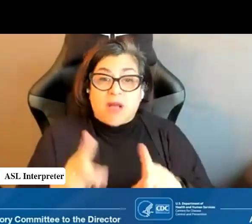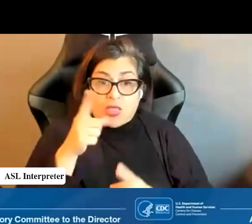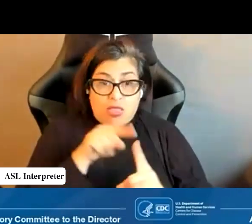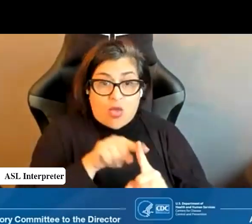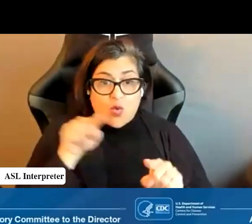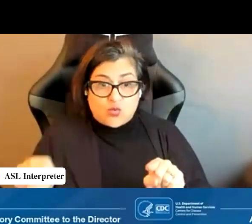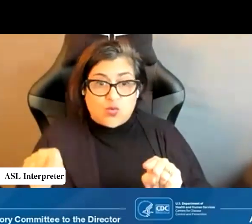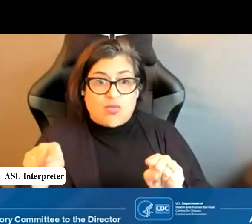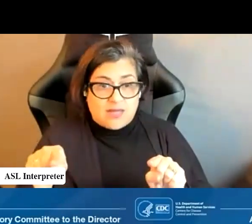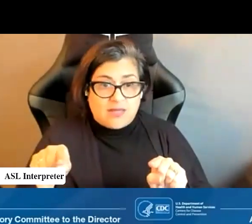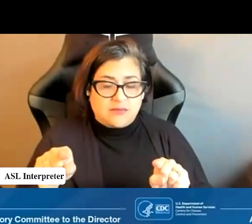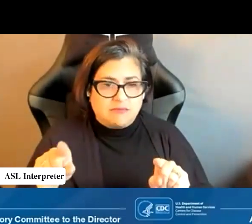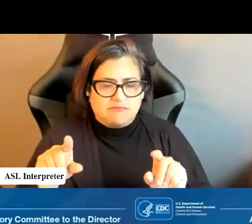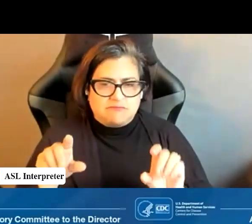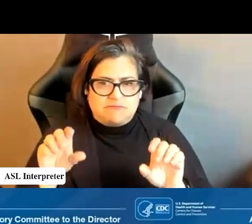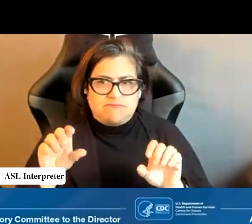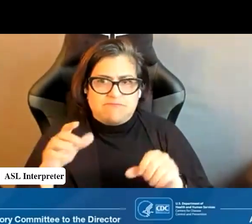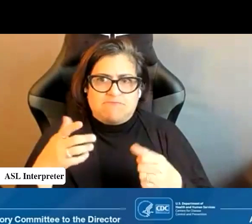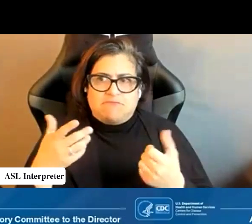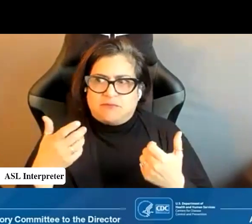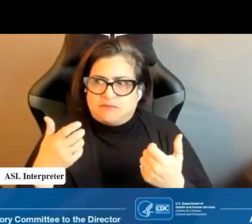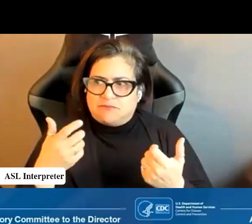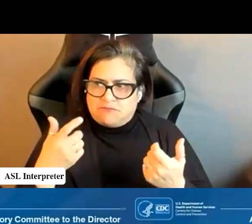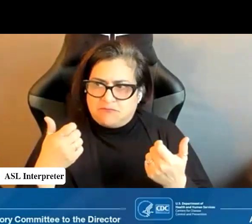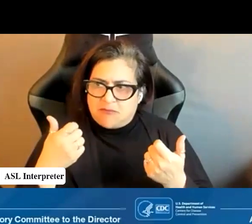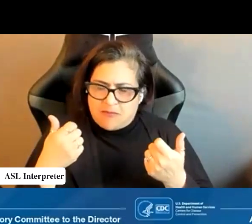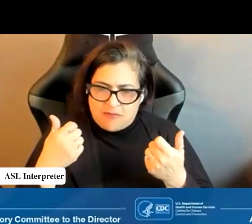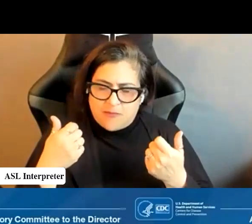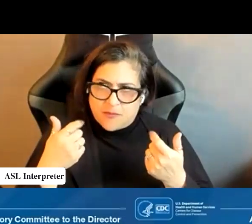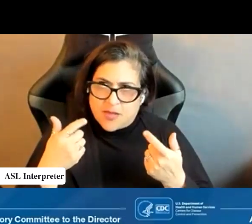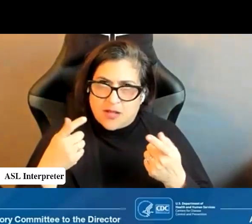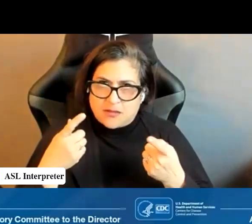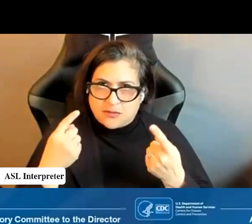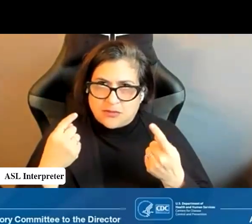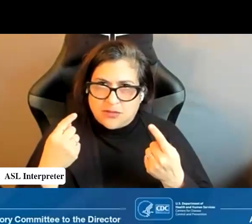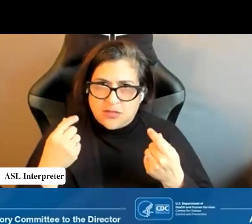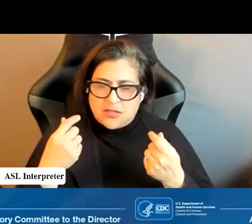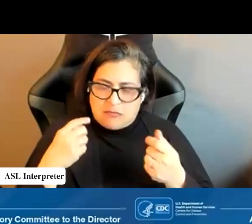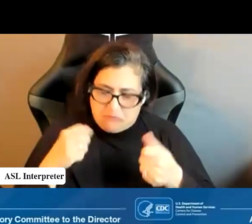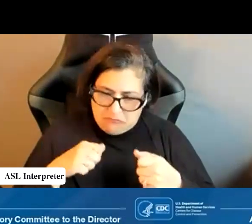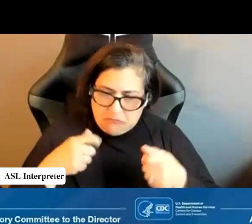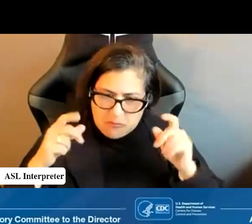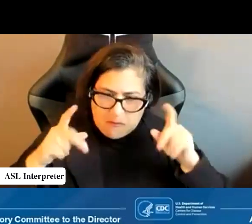to hire quality people in a big way. So those things are things that could be replicable. Yes, those things definitely could be. Yes.